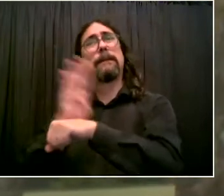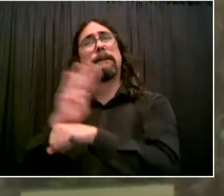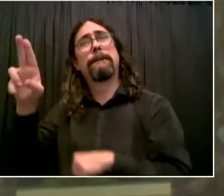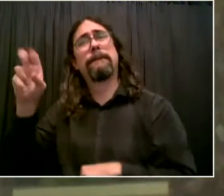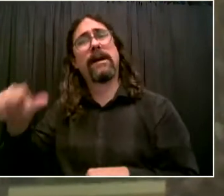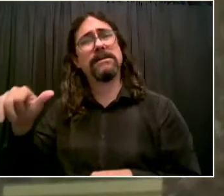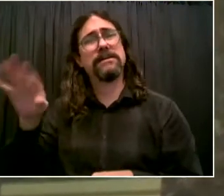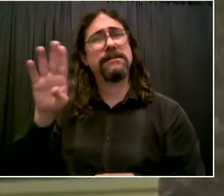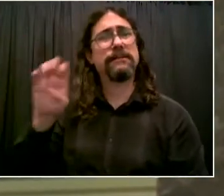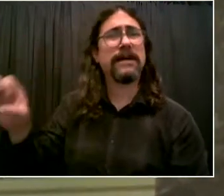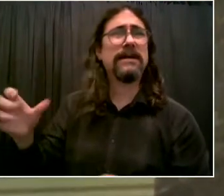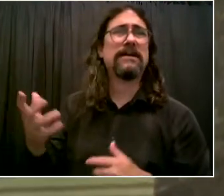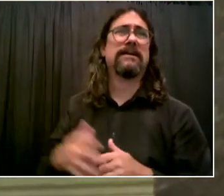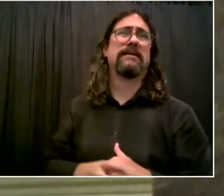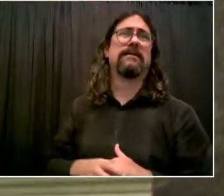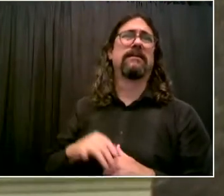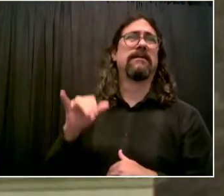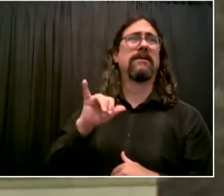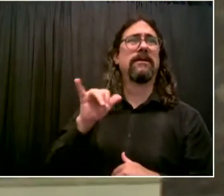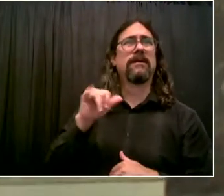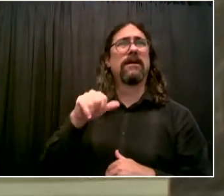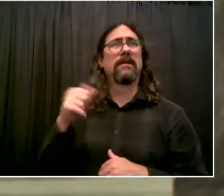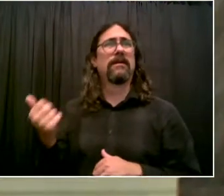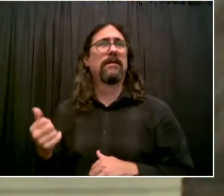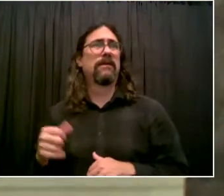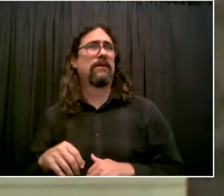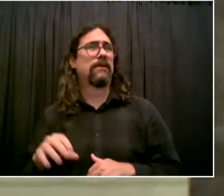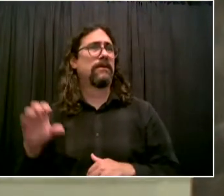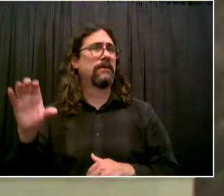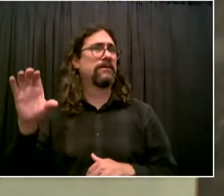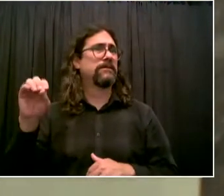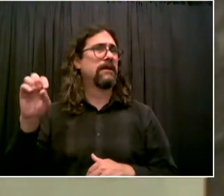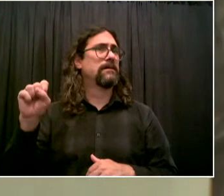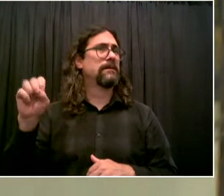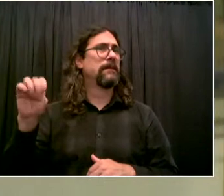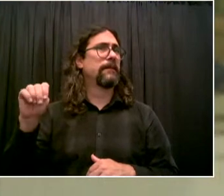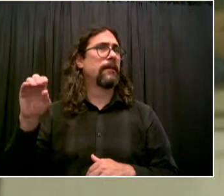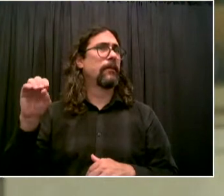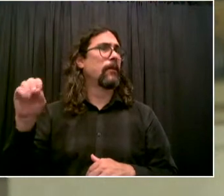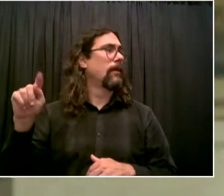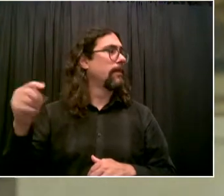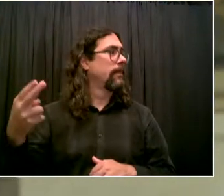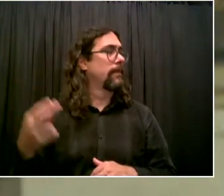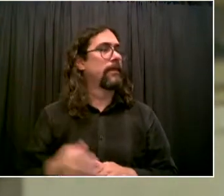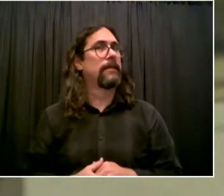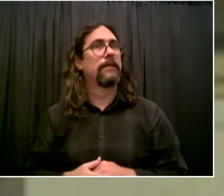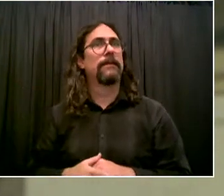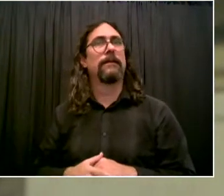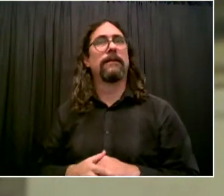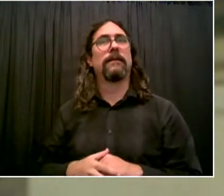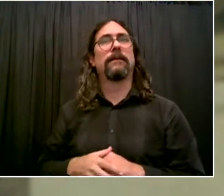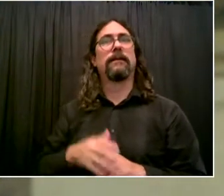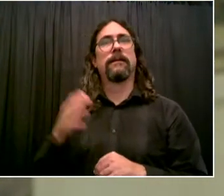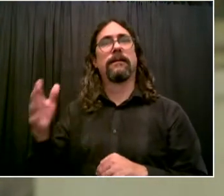LIKE BUSY B. YOU